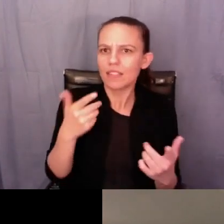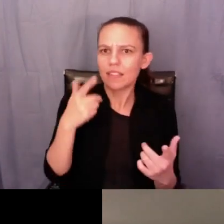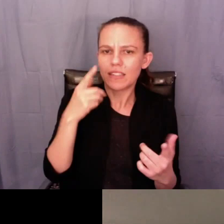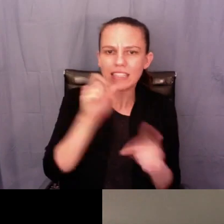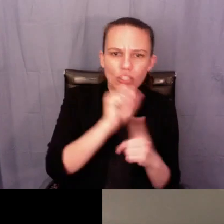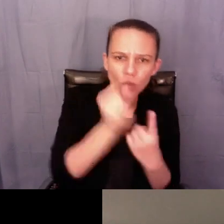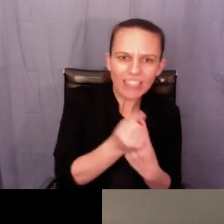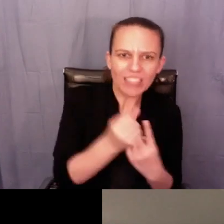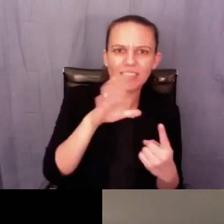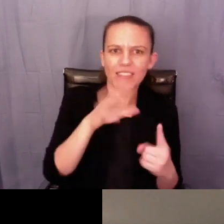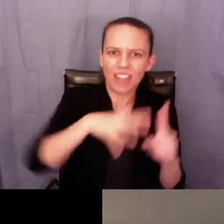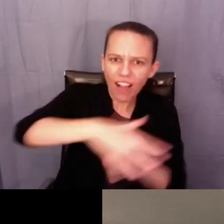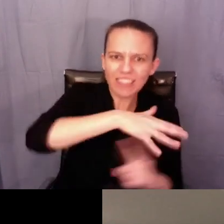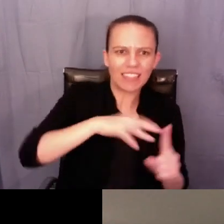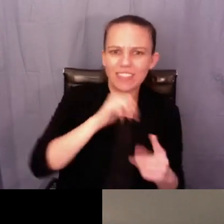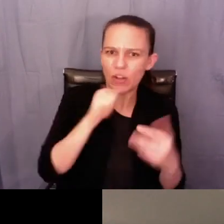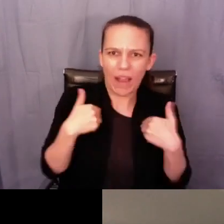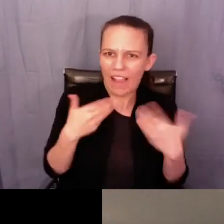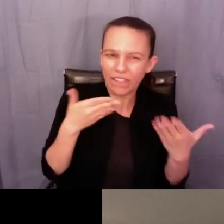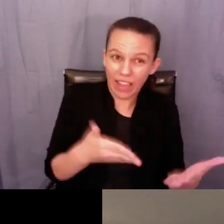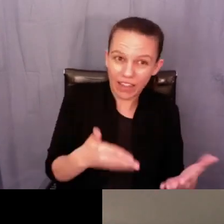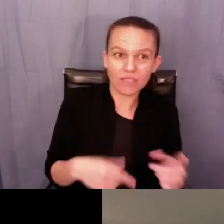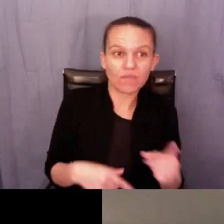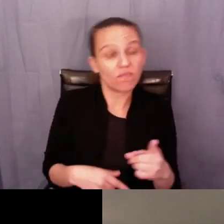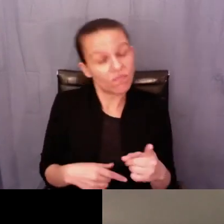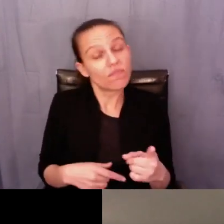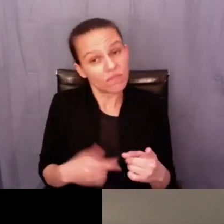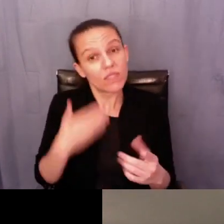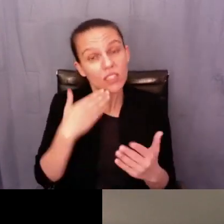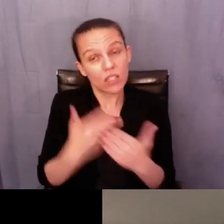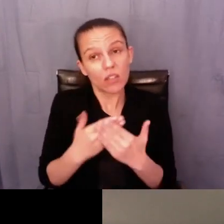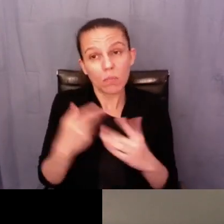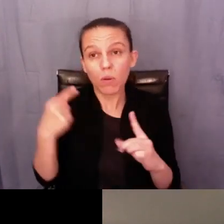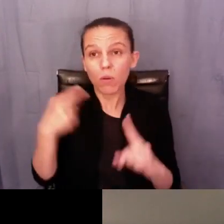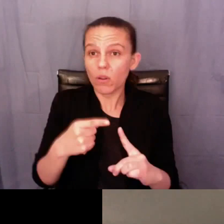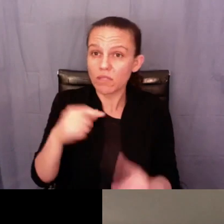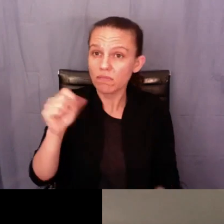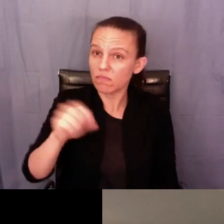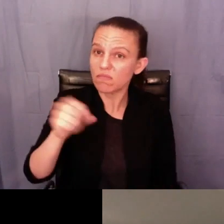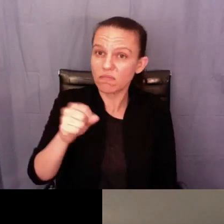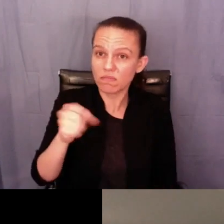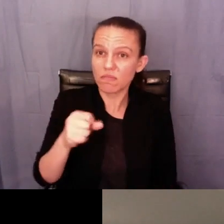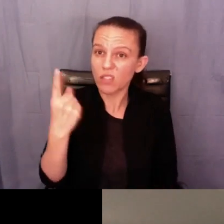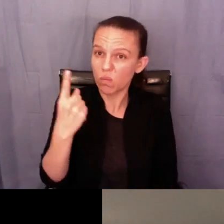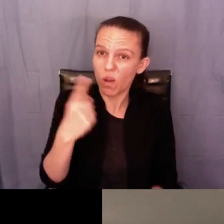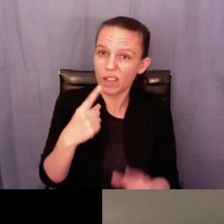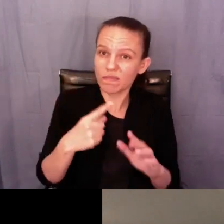Yeah, fair. I mean, that's a difficulty of using that sort of corpora.